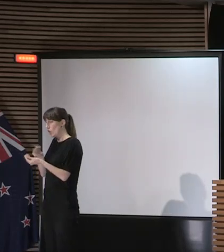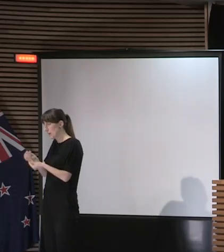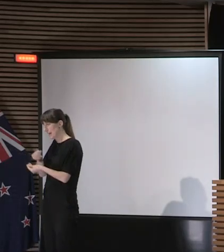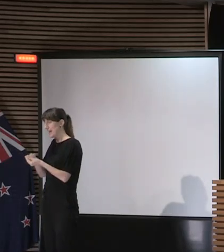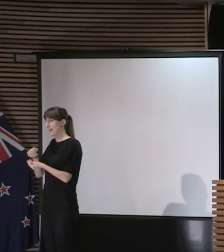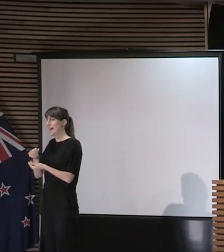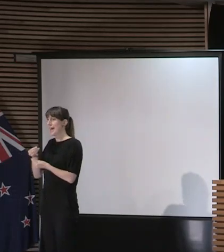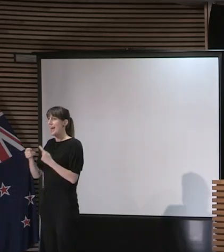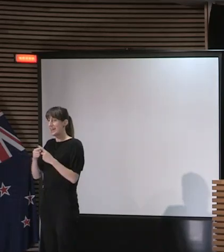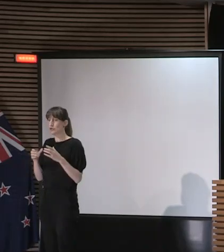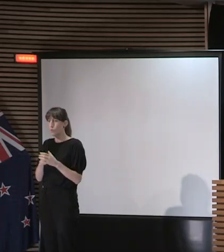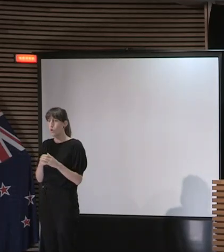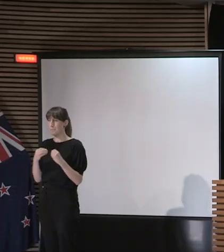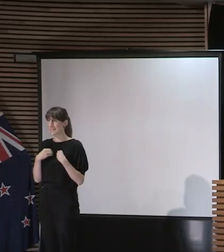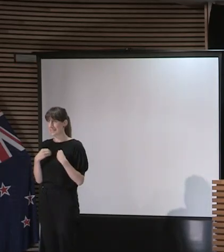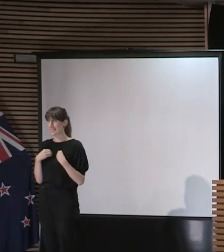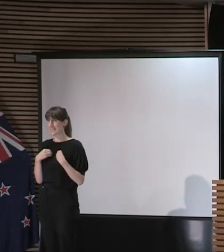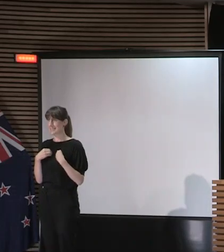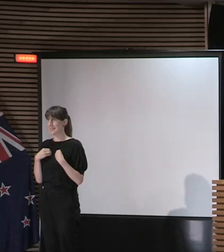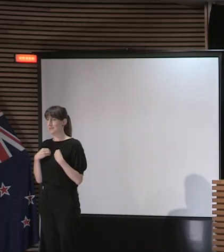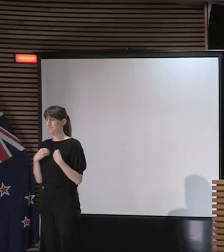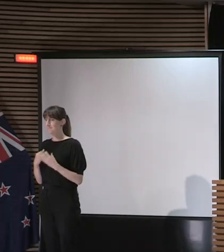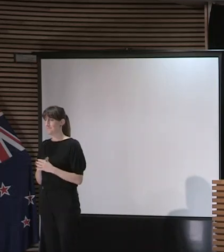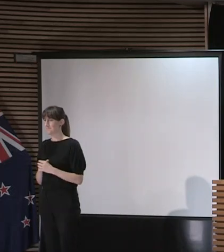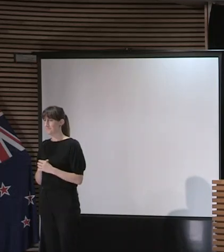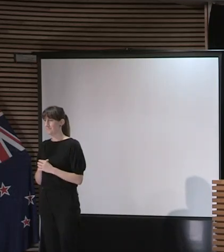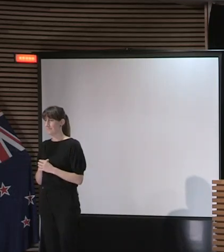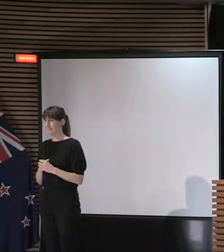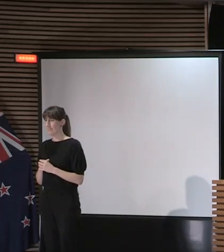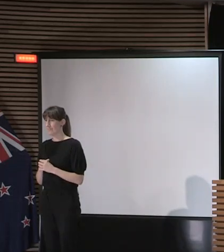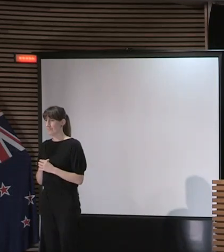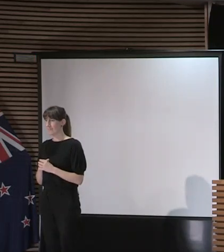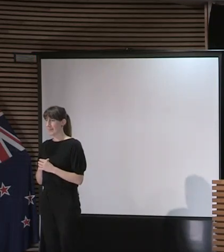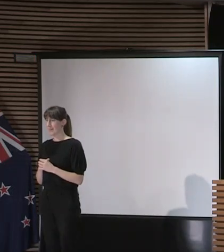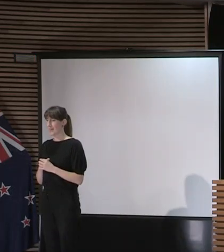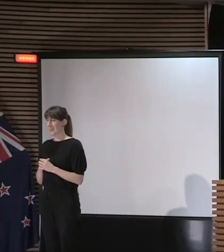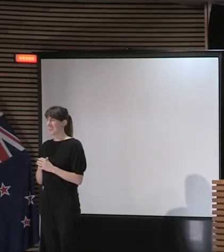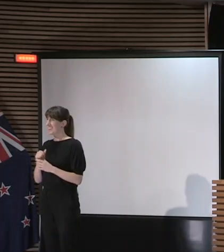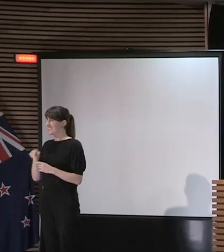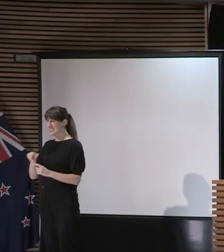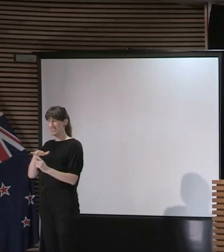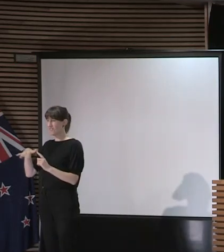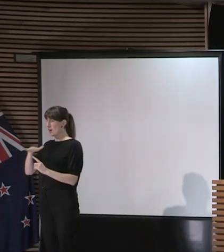is in the best interests of not just the New Zealand economy or, indeed, small business, but those commercial